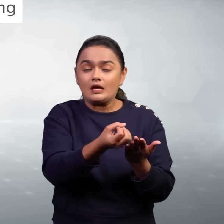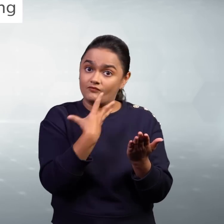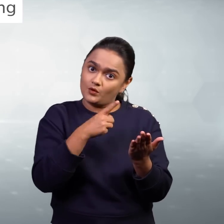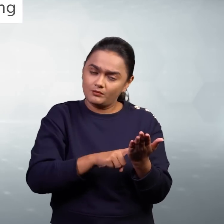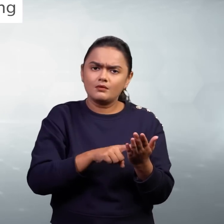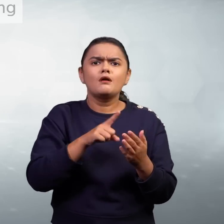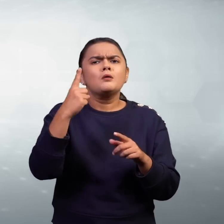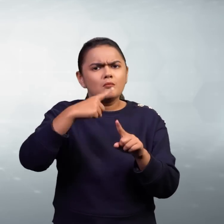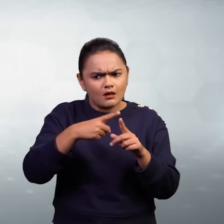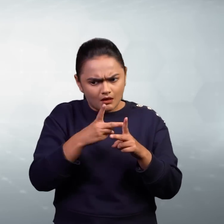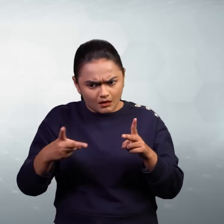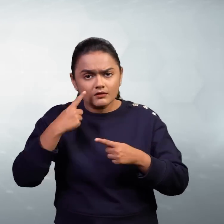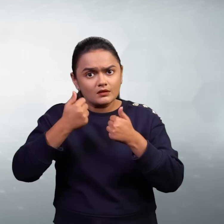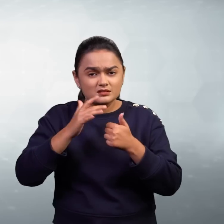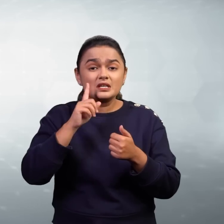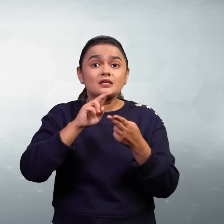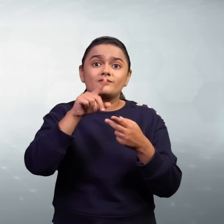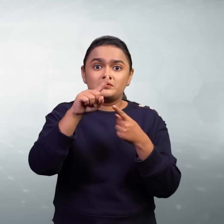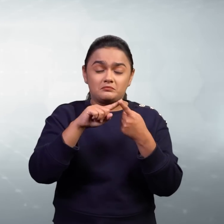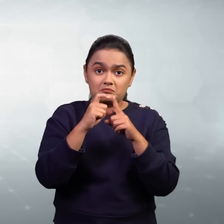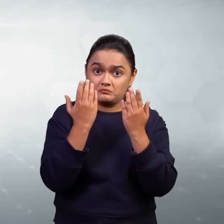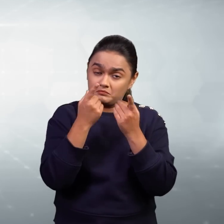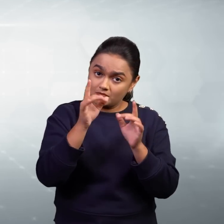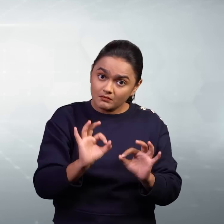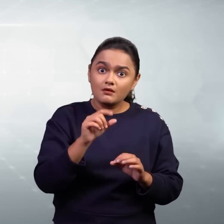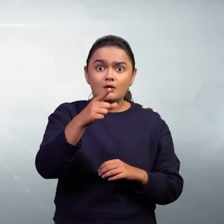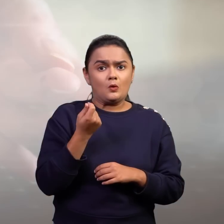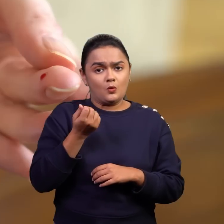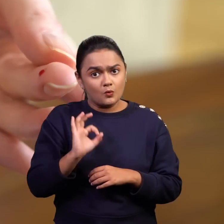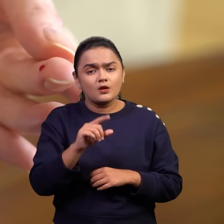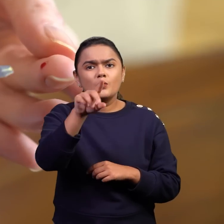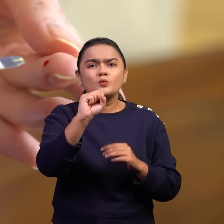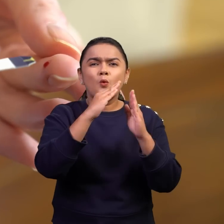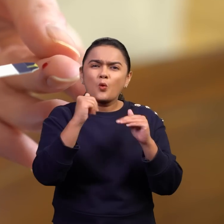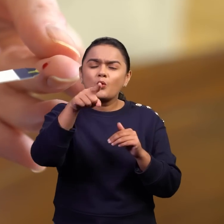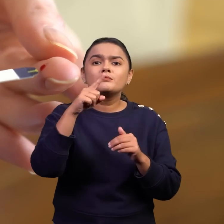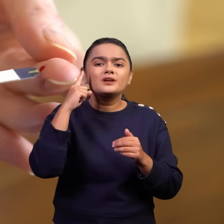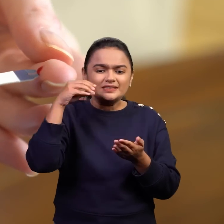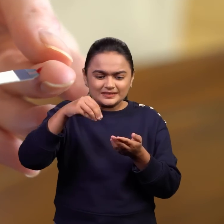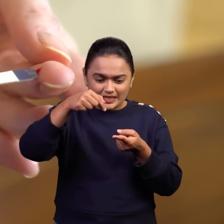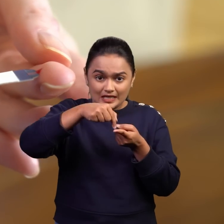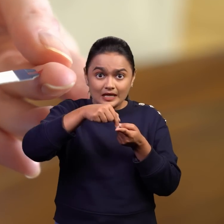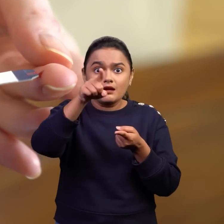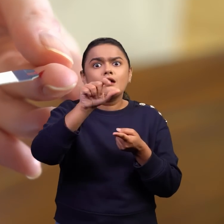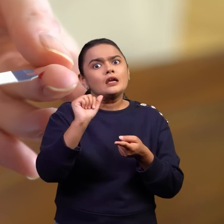There are more tests. If you are educated and you can afford, then you can keep a machine at home for checking the sugar level.